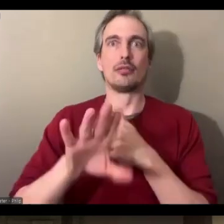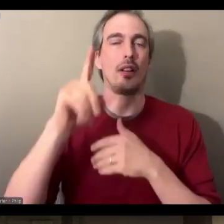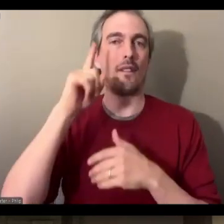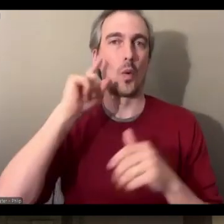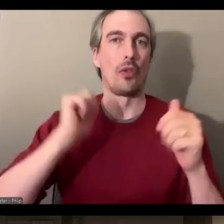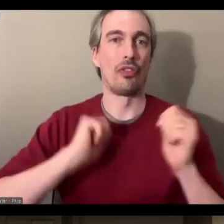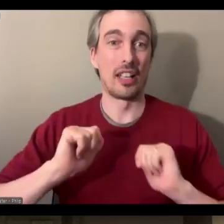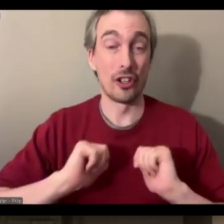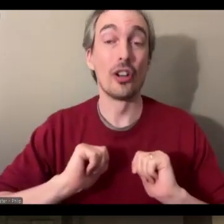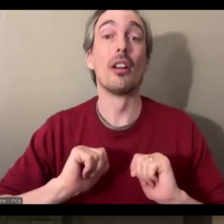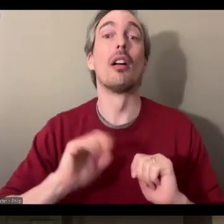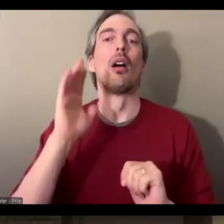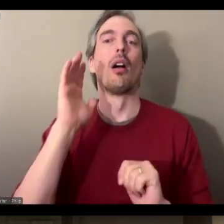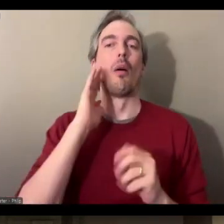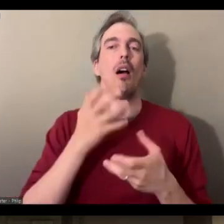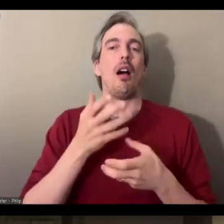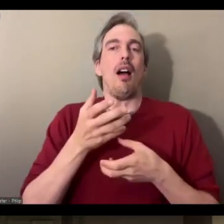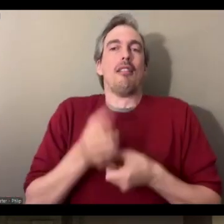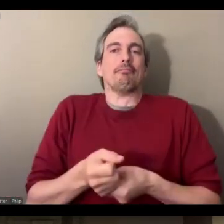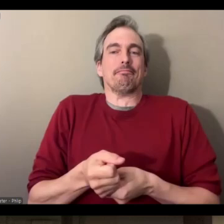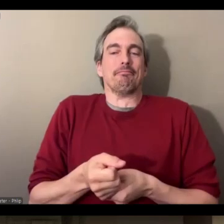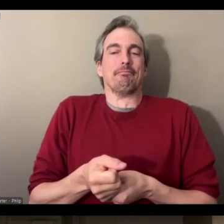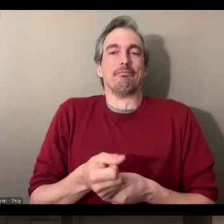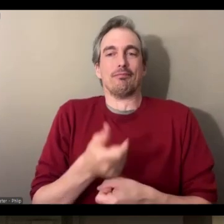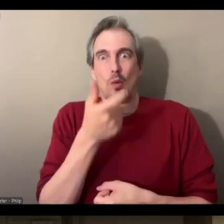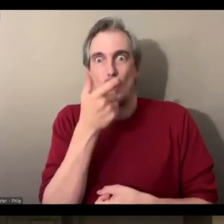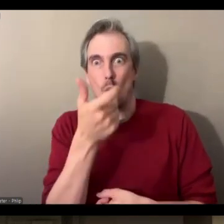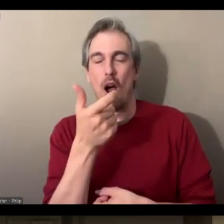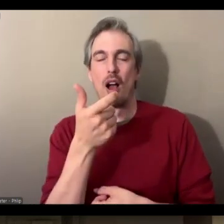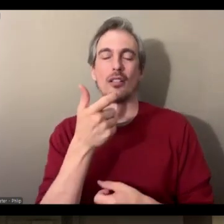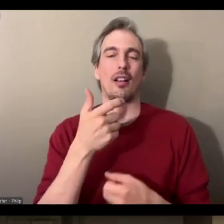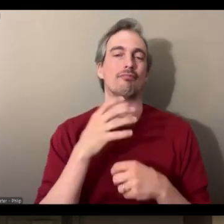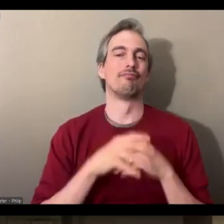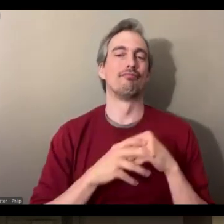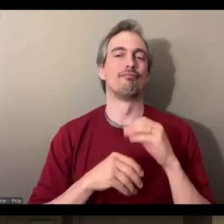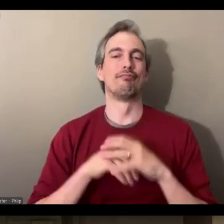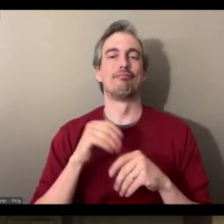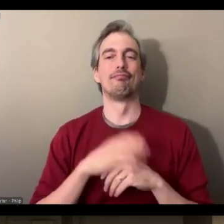you're thinking about usability for everybody. And not just sort of accessibility that checks boxes,